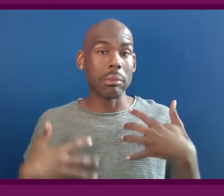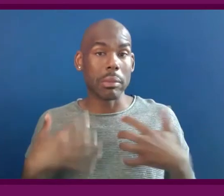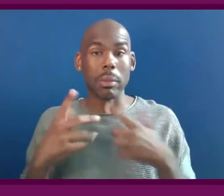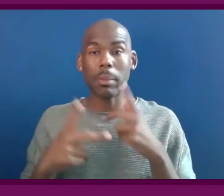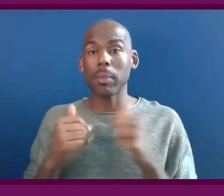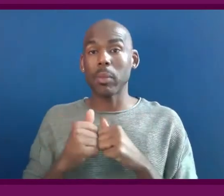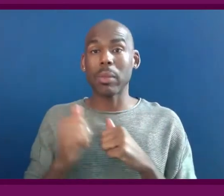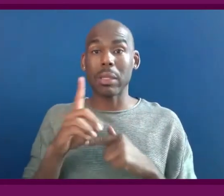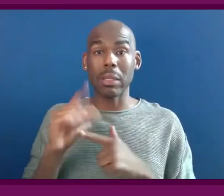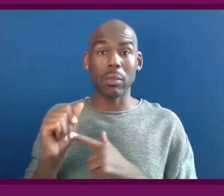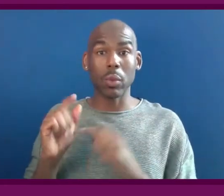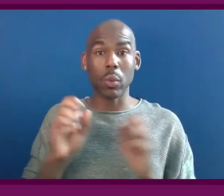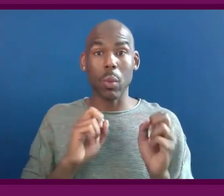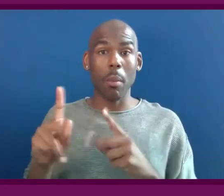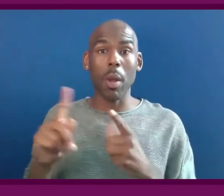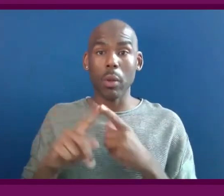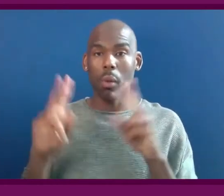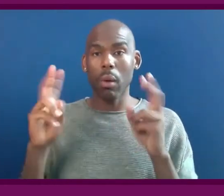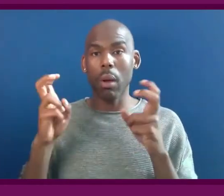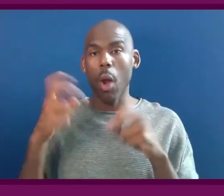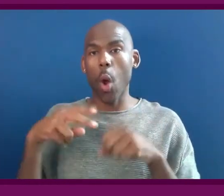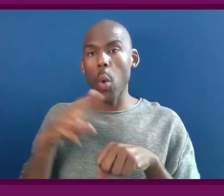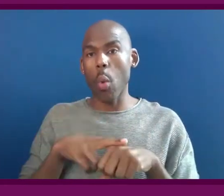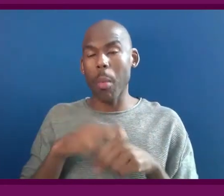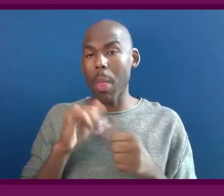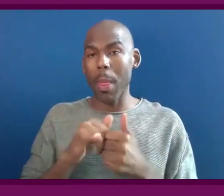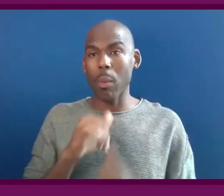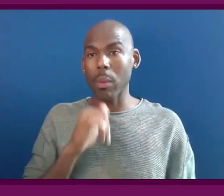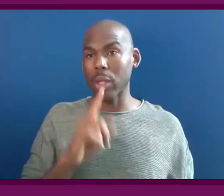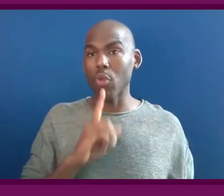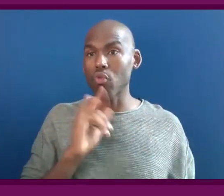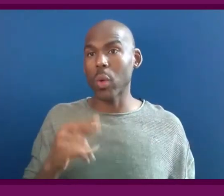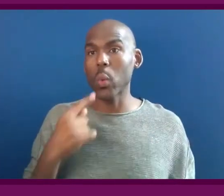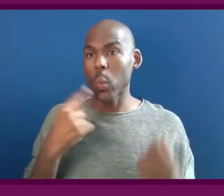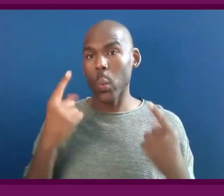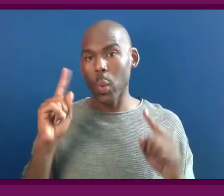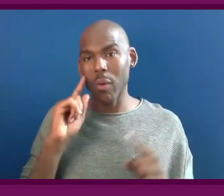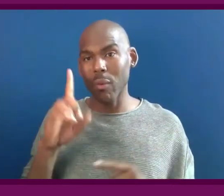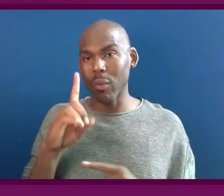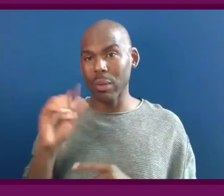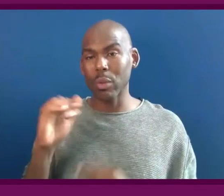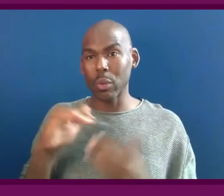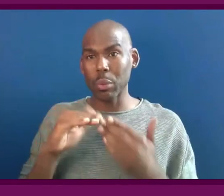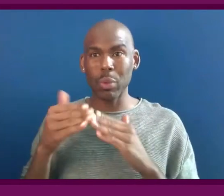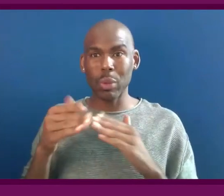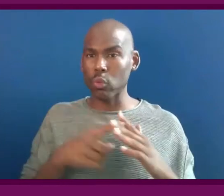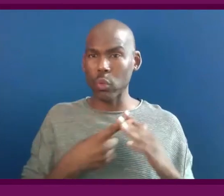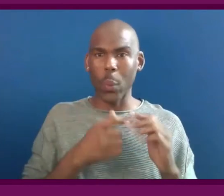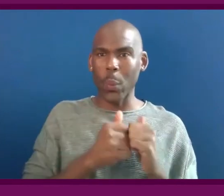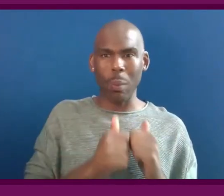with disabilities to return back to a so-called normal that wasn't really working for the disability community to begin with.